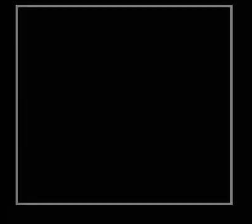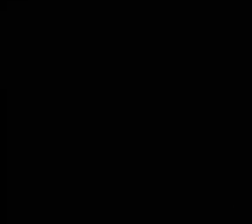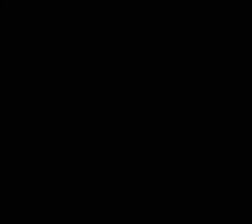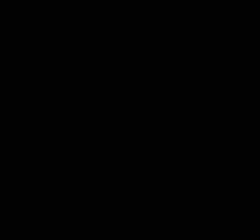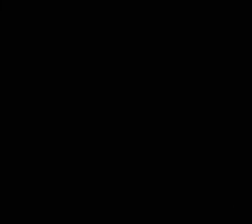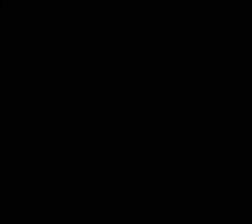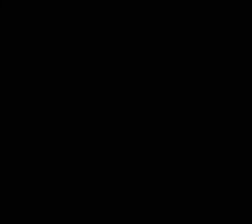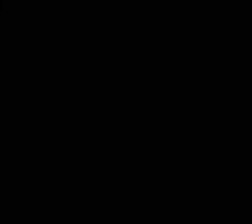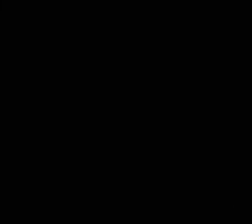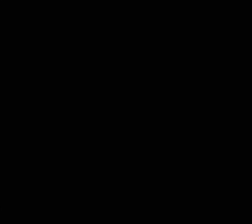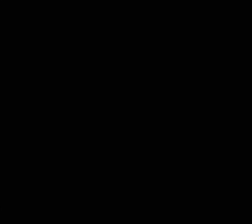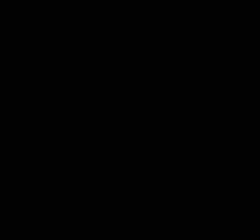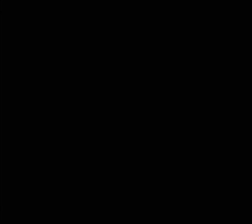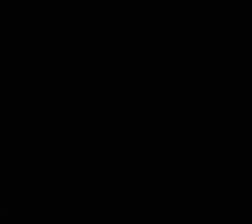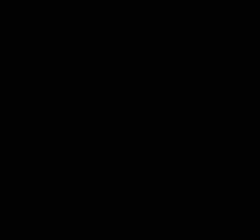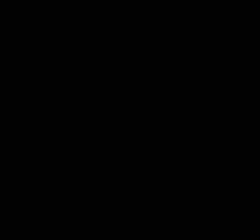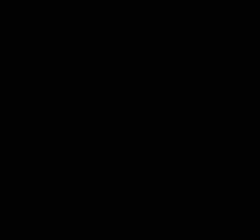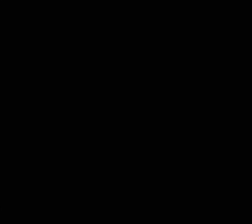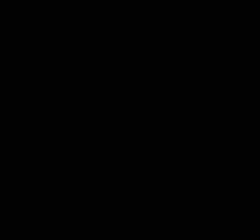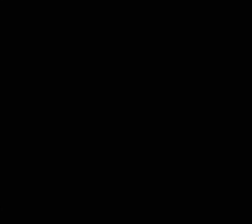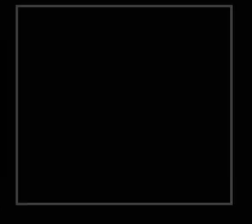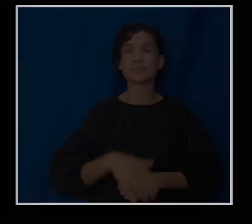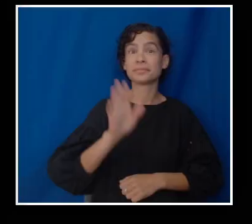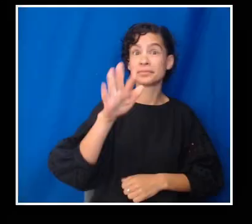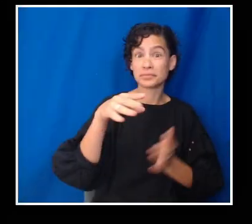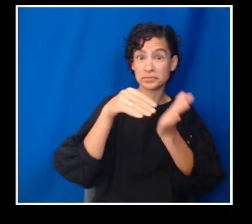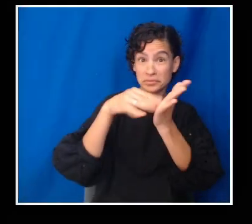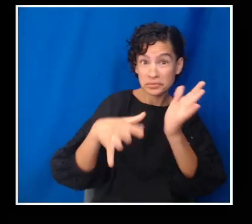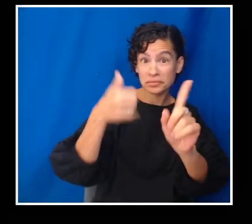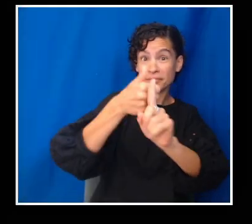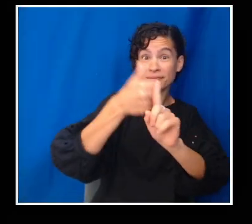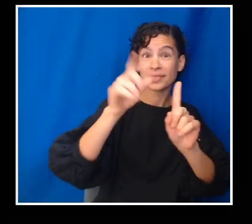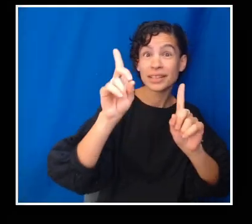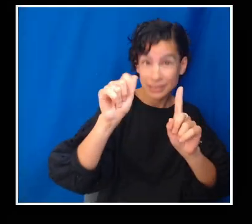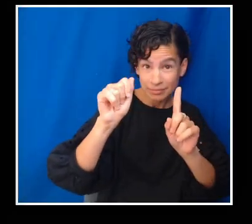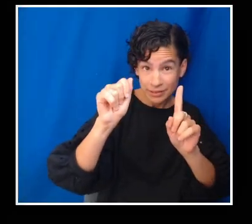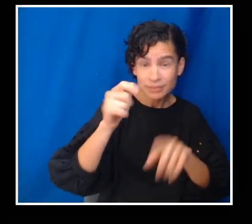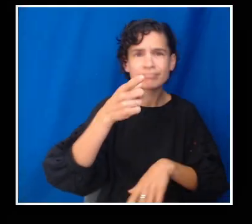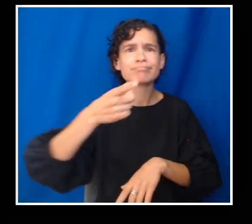[Audio Description] [Narrator] Attention! Students with disabilities!